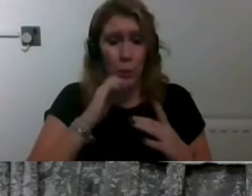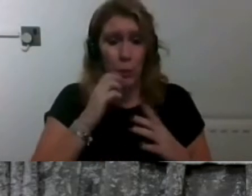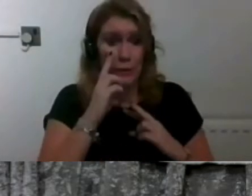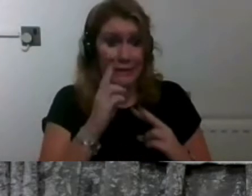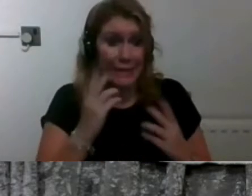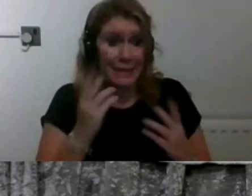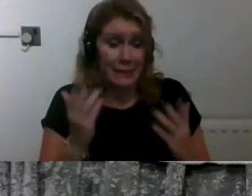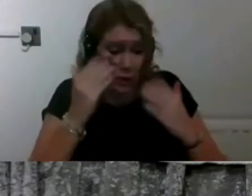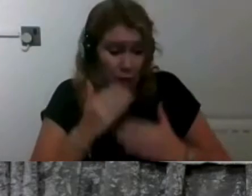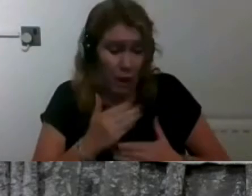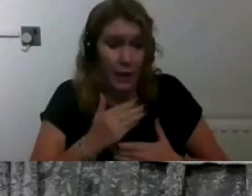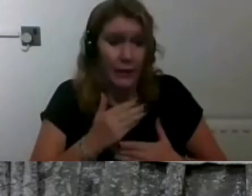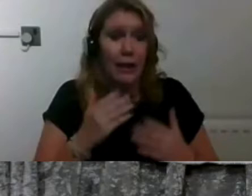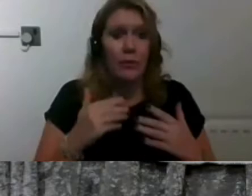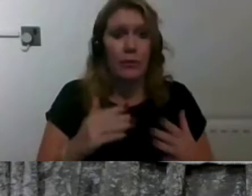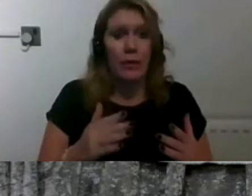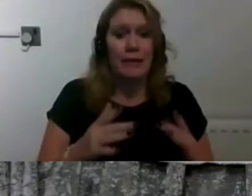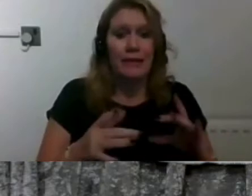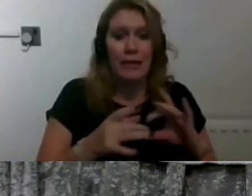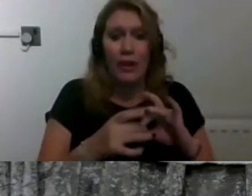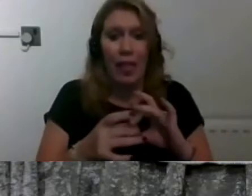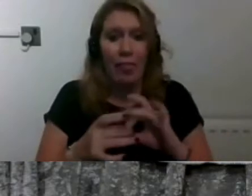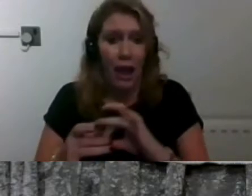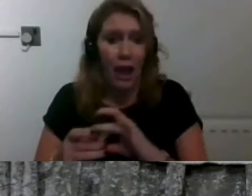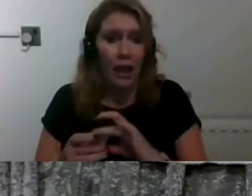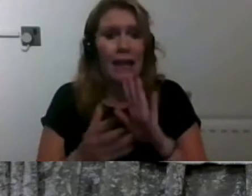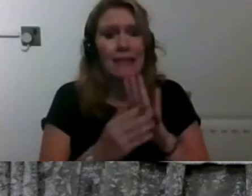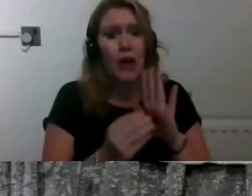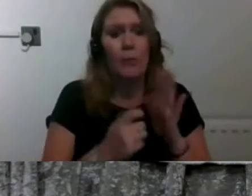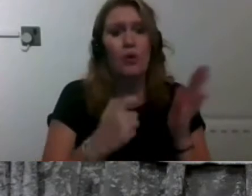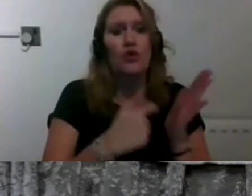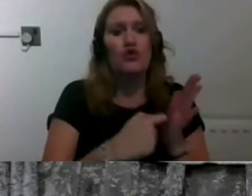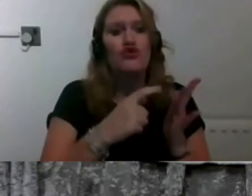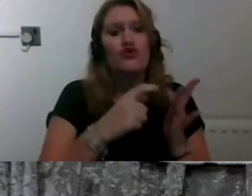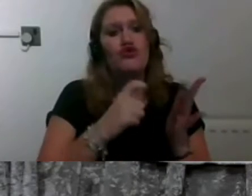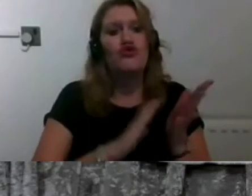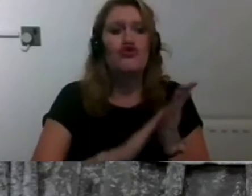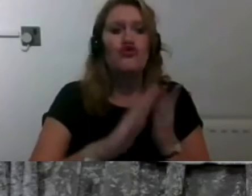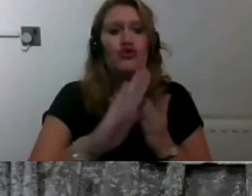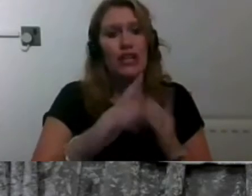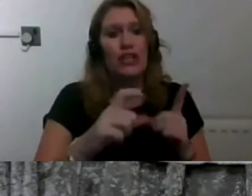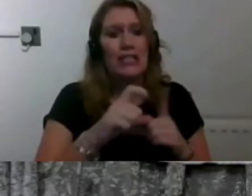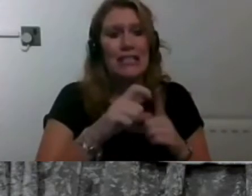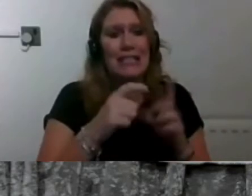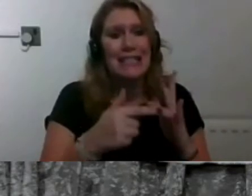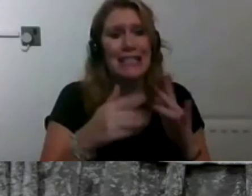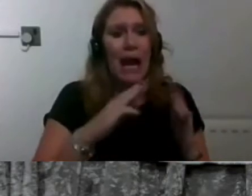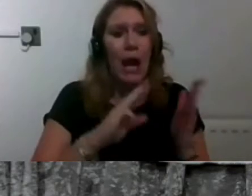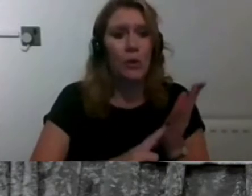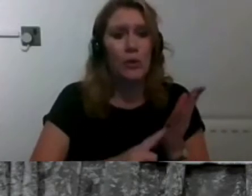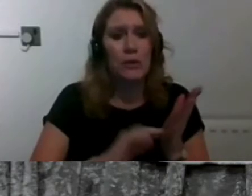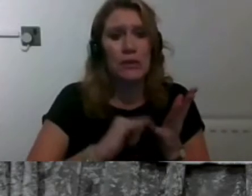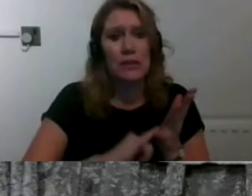Downes is a favourite, Wendy Young has appeared for us before, but I am really